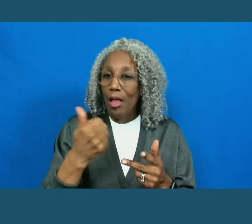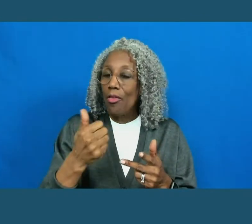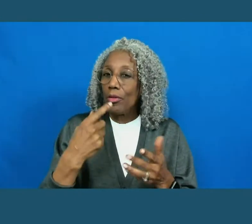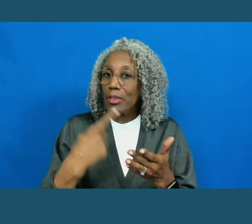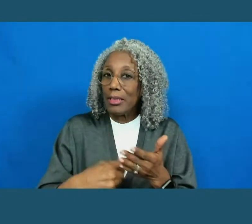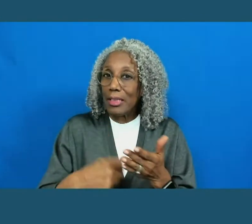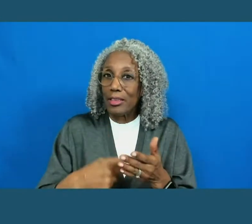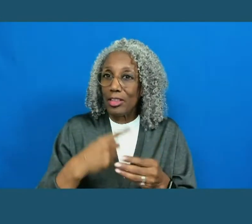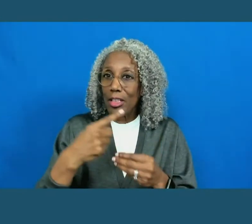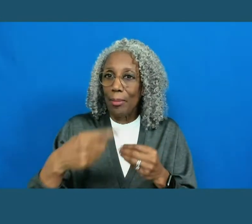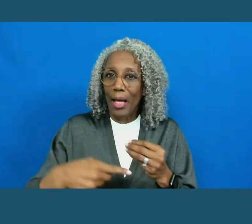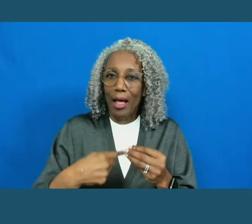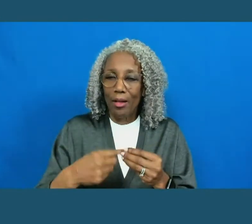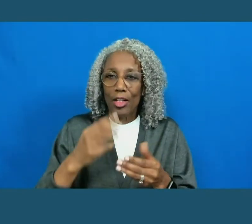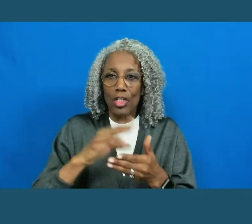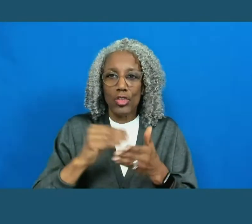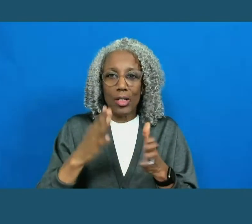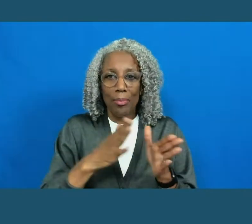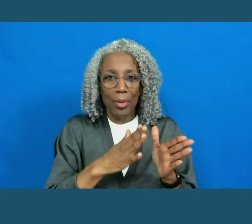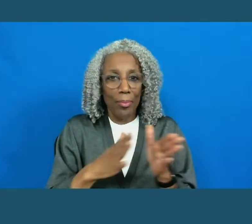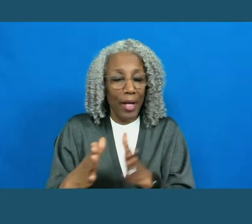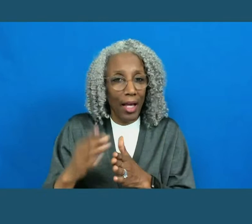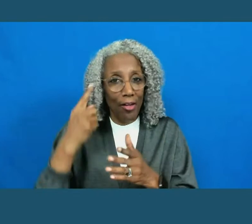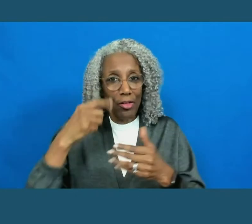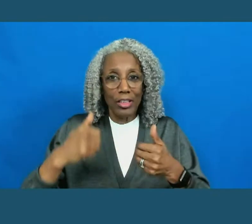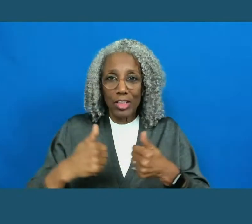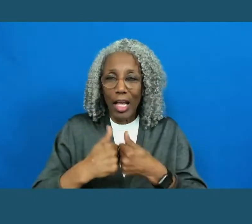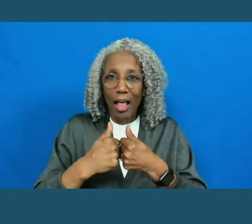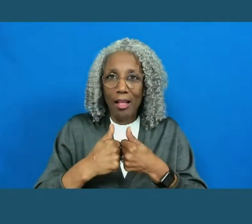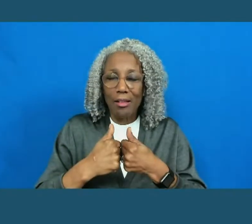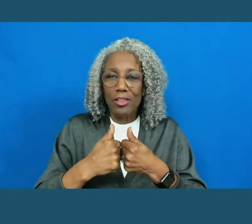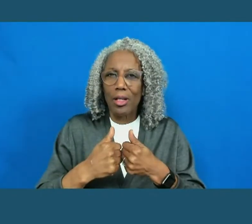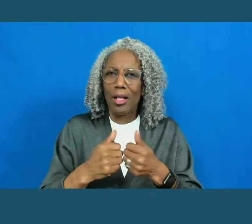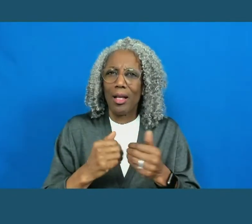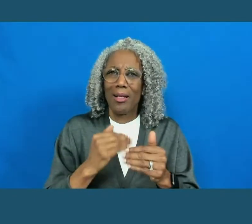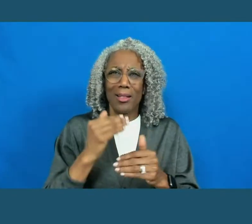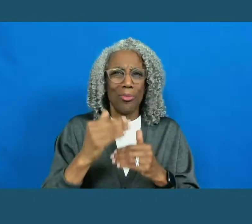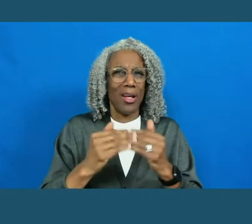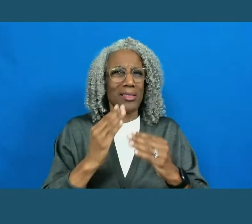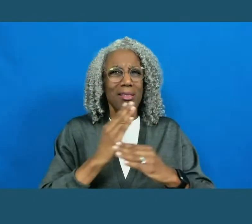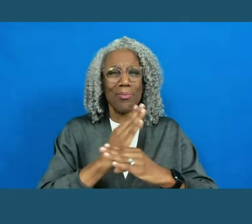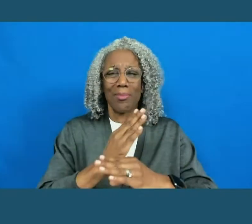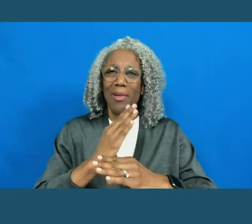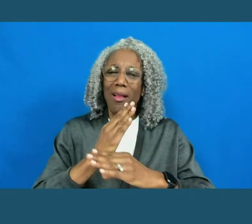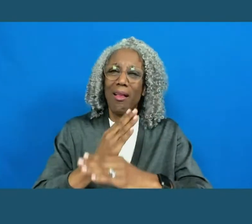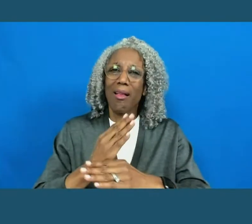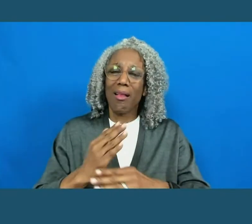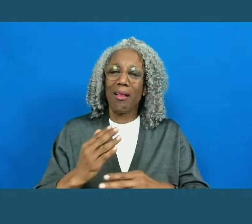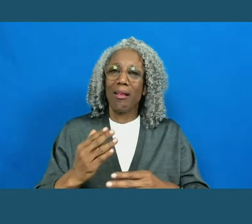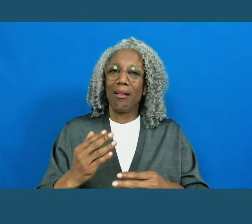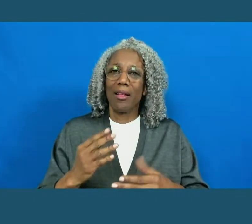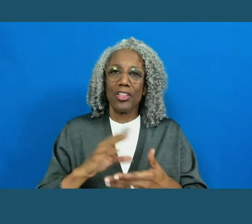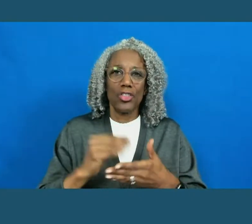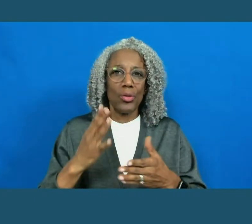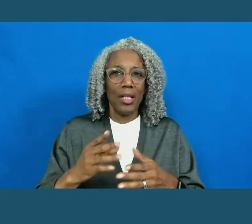about the process in which a student who, um You know what's